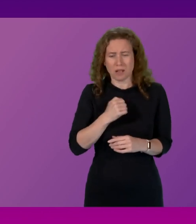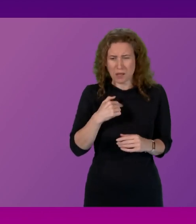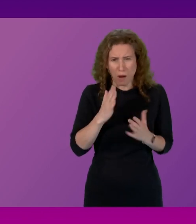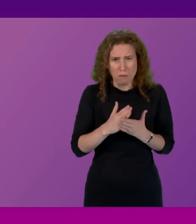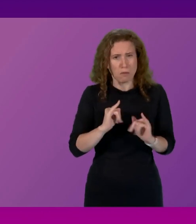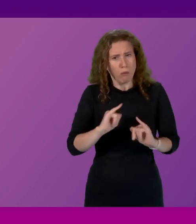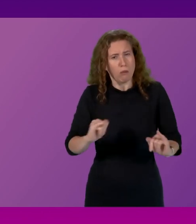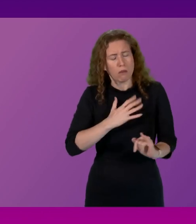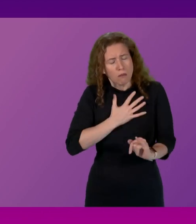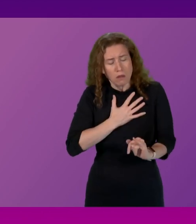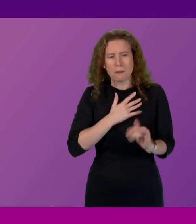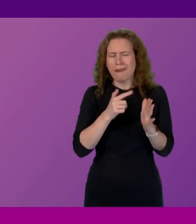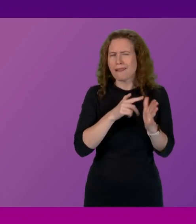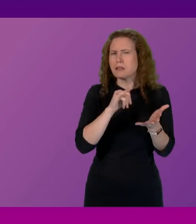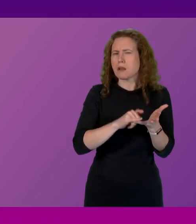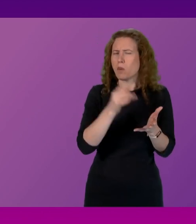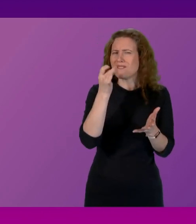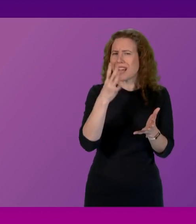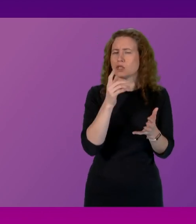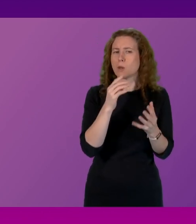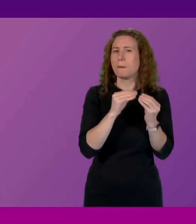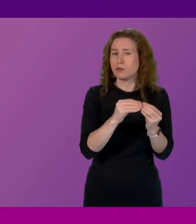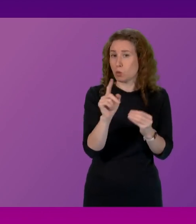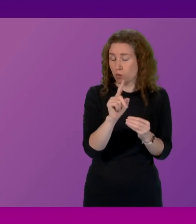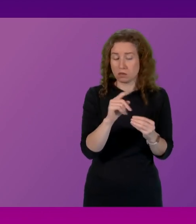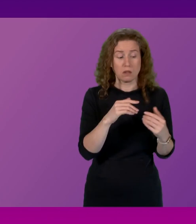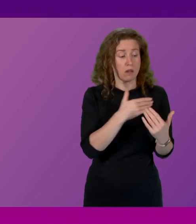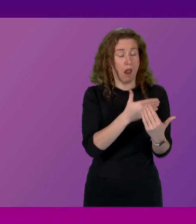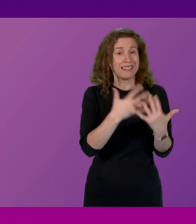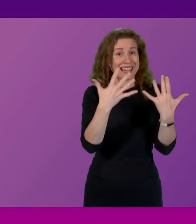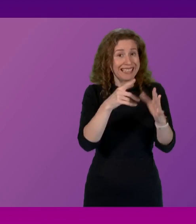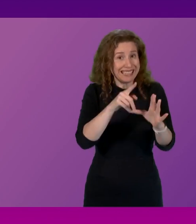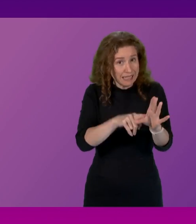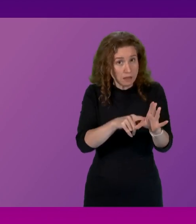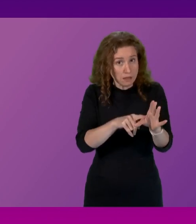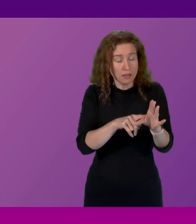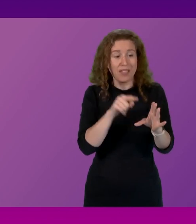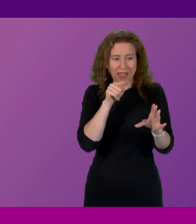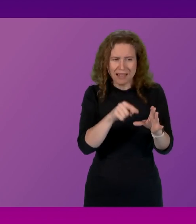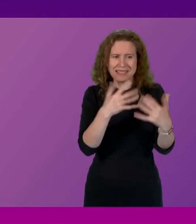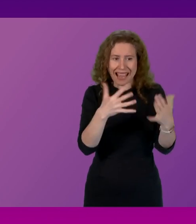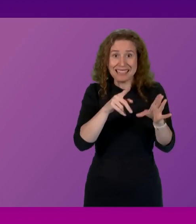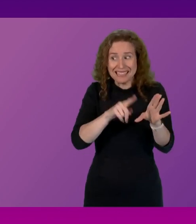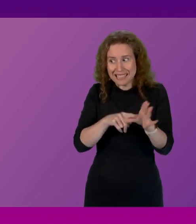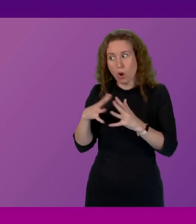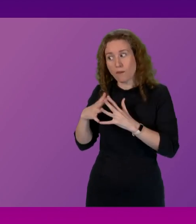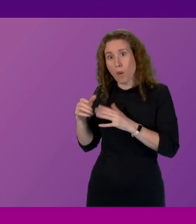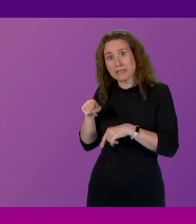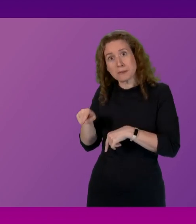Anas Sarwar forgets to mention what has happened over the past decade—we have had more than a decade of Westminster austerity.